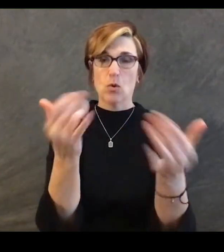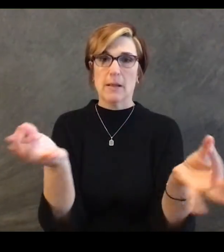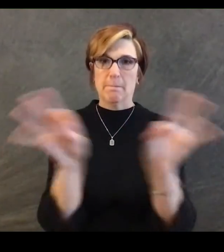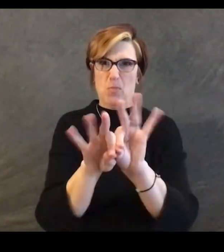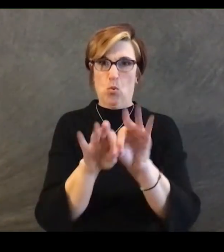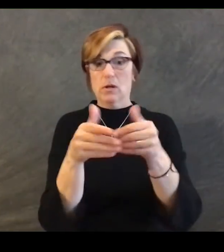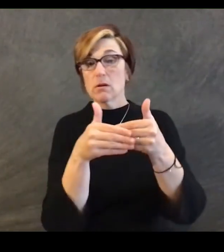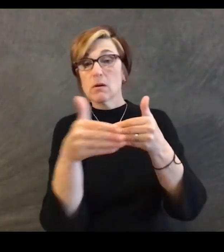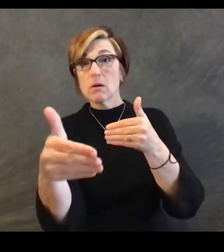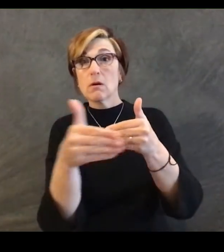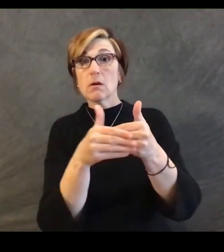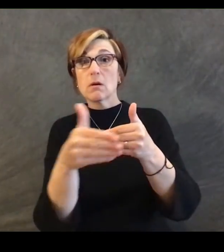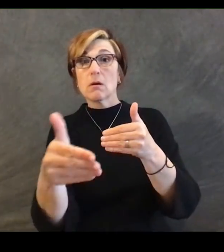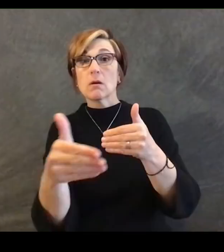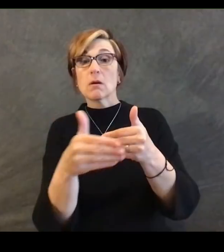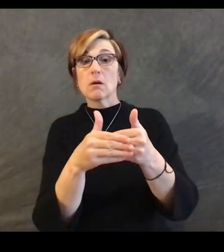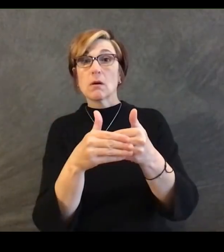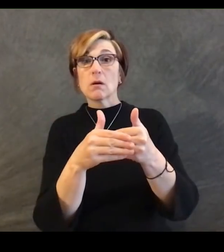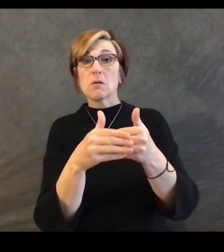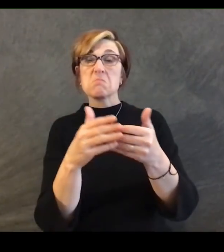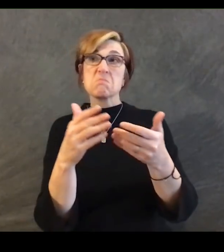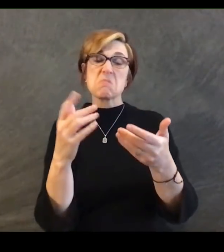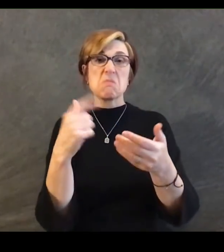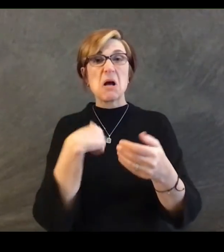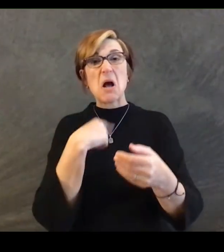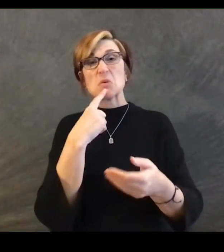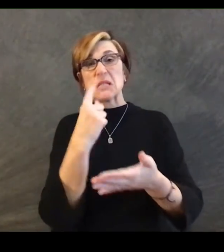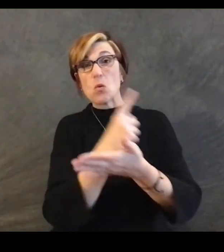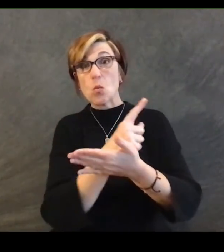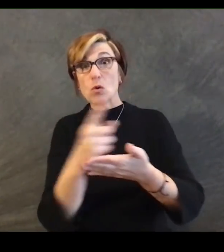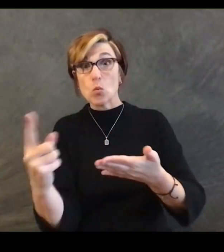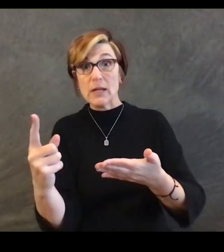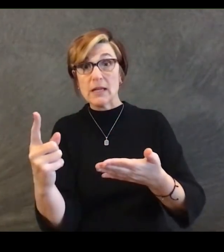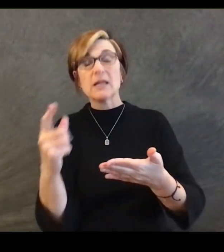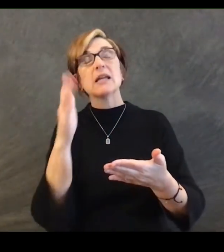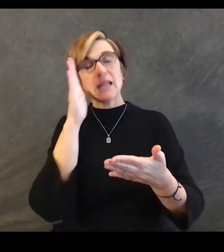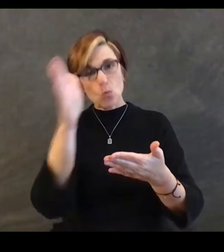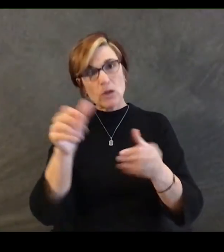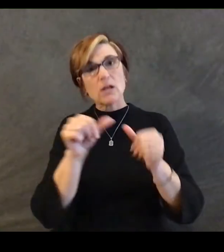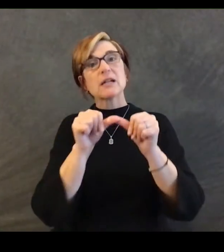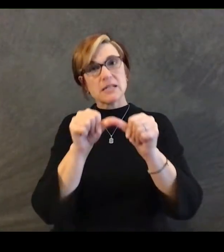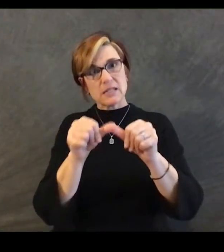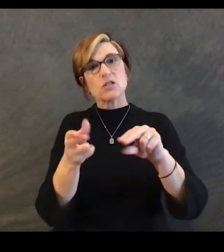week or so we're gonna continue to see things go up we cannot be discouraged by